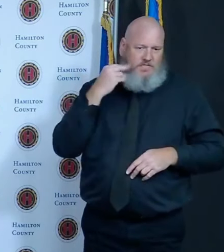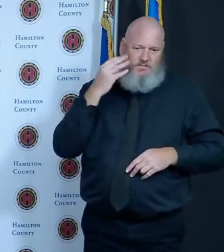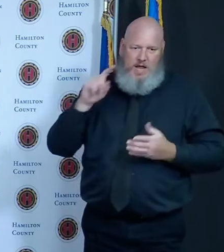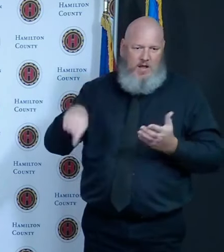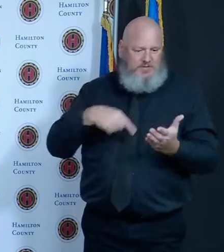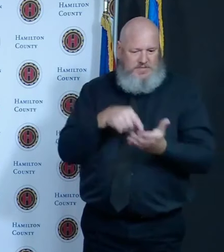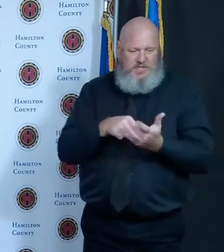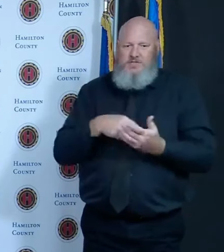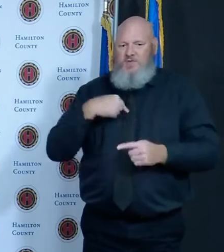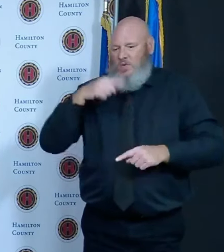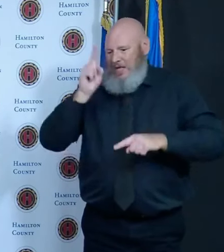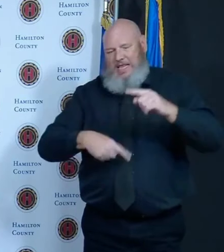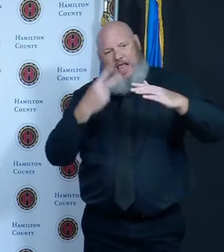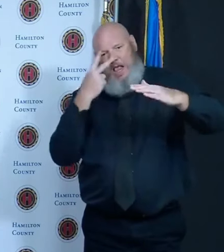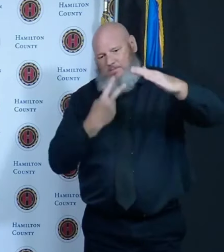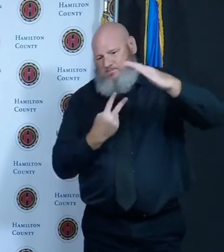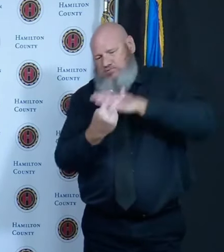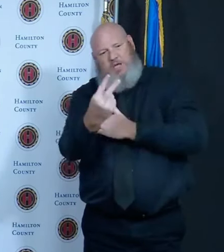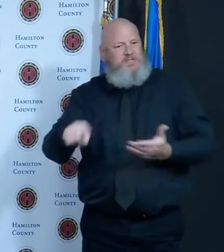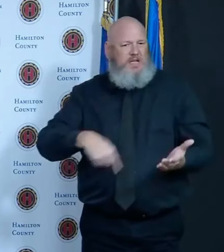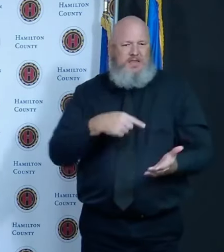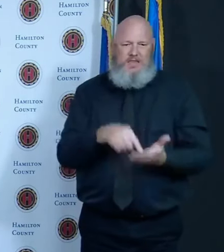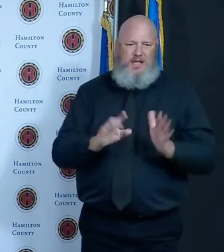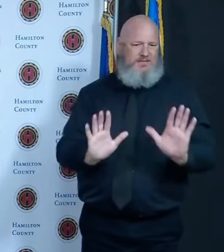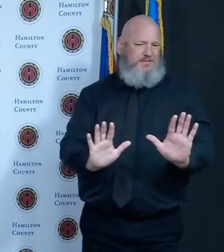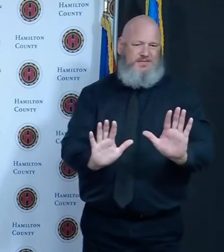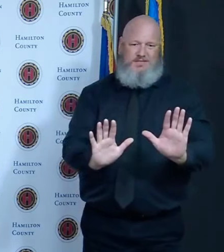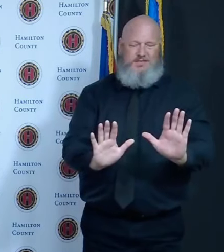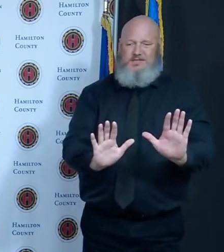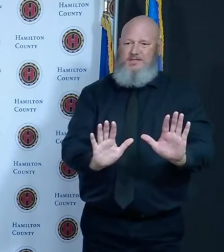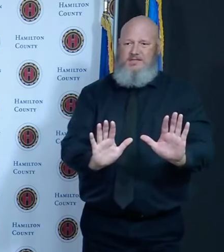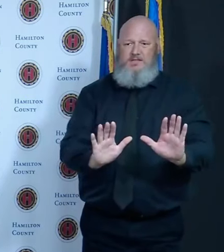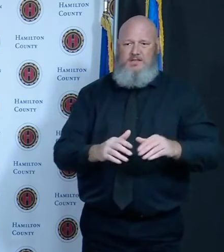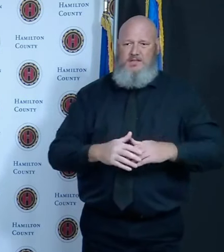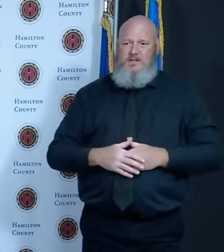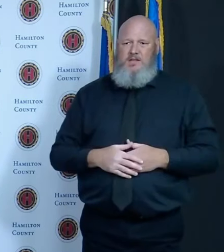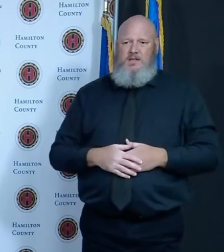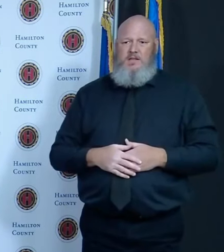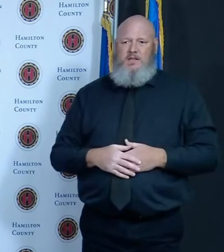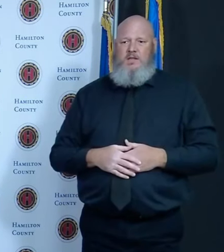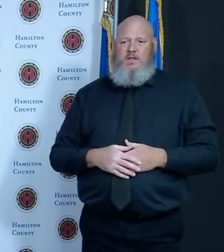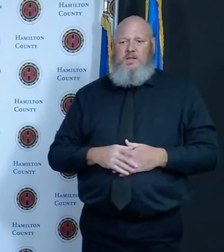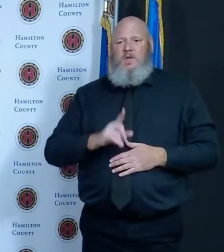we just have never been in this space before and so I applaud everyone that